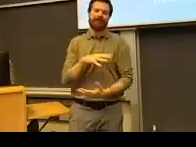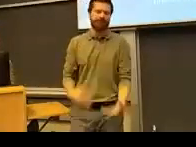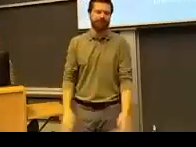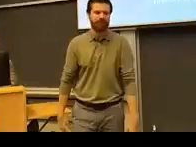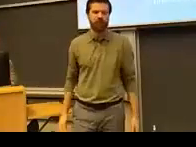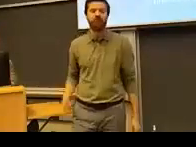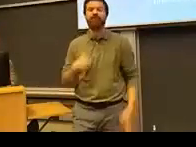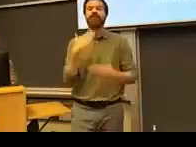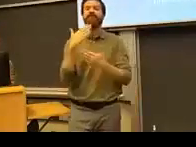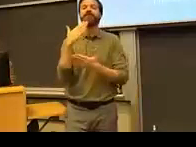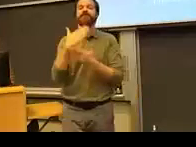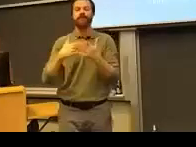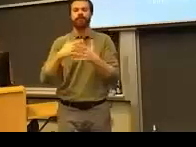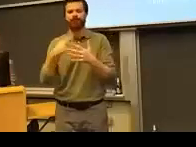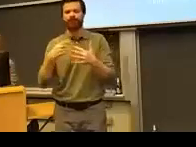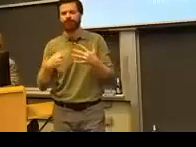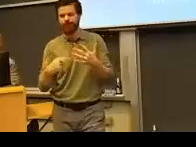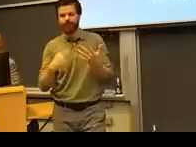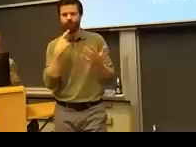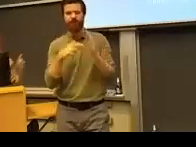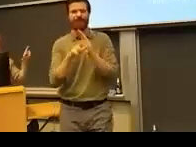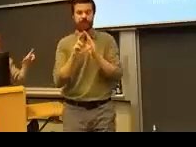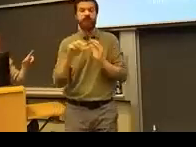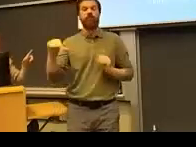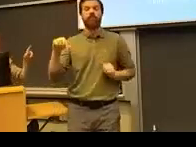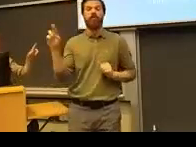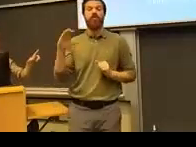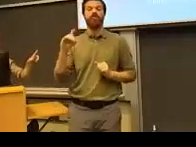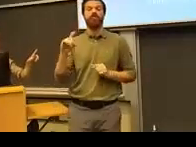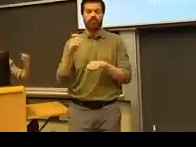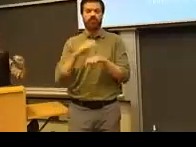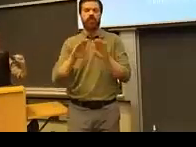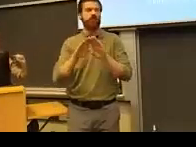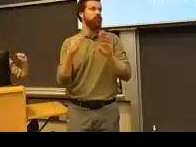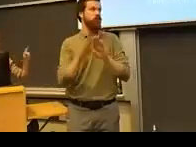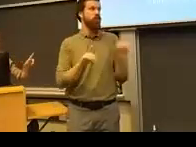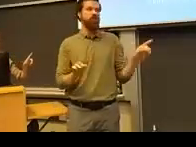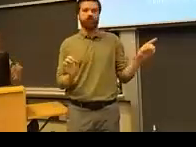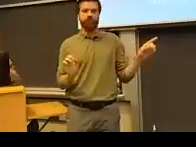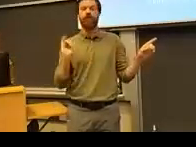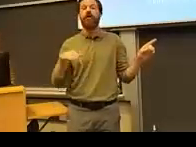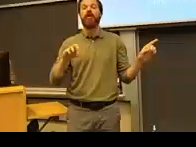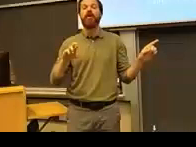housekeeping items reminders that the QR codes are on the doors here those are QR codes for the